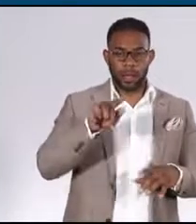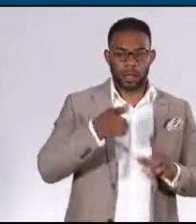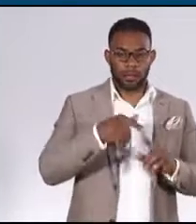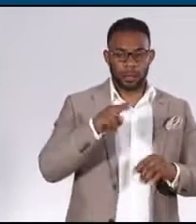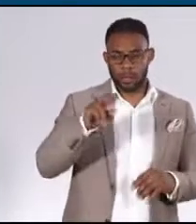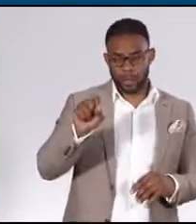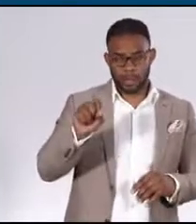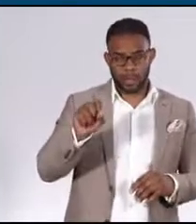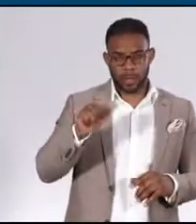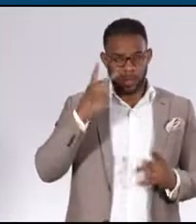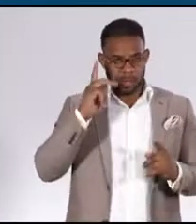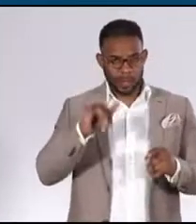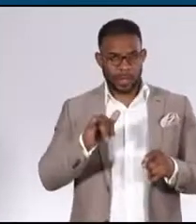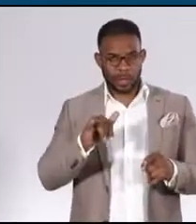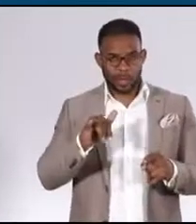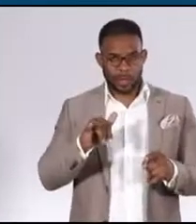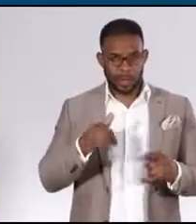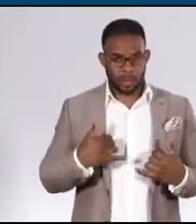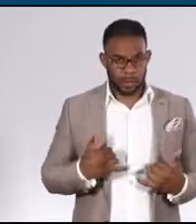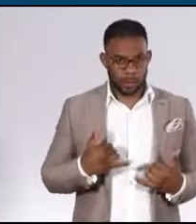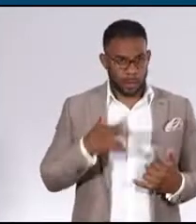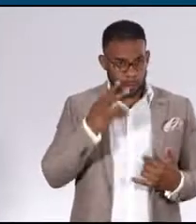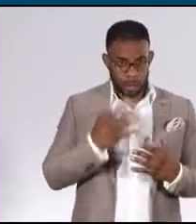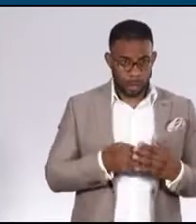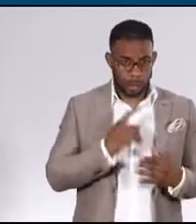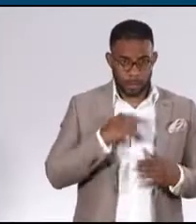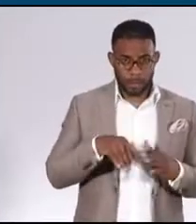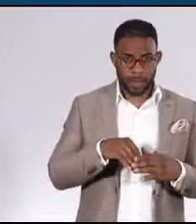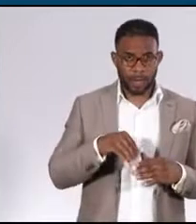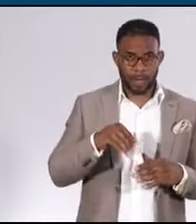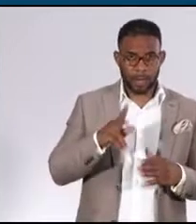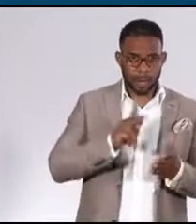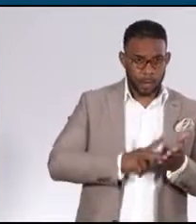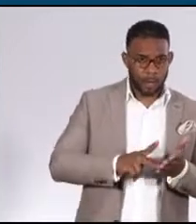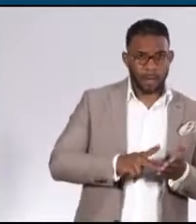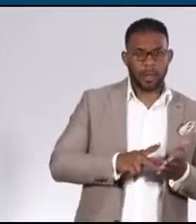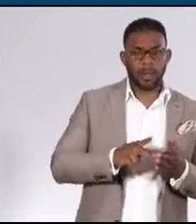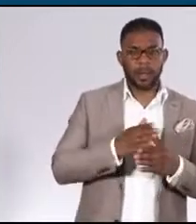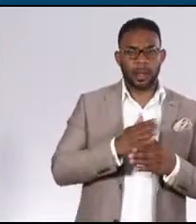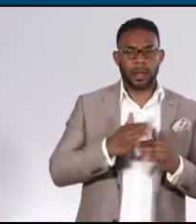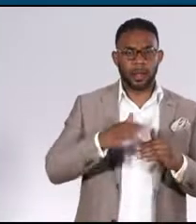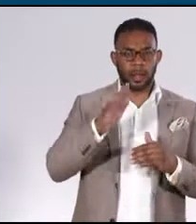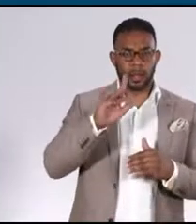We see that the prevalence of a hearing loss is basically a pure tone average greater than 25 decibels, which when